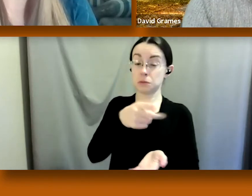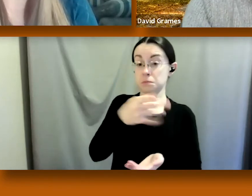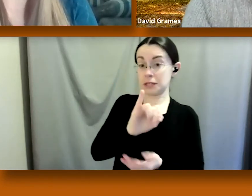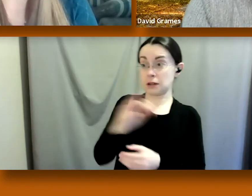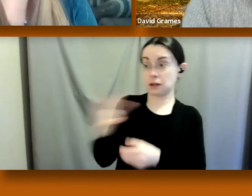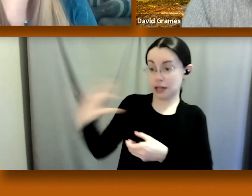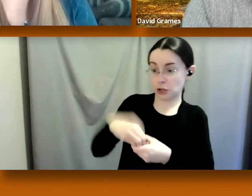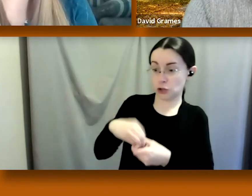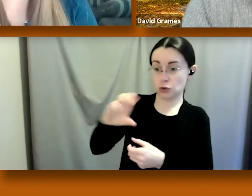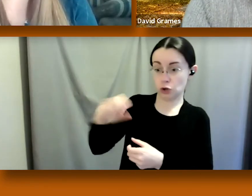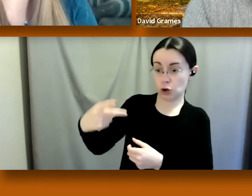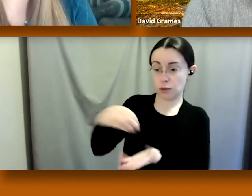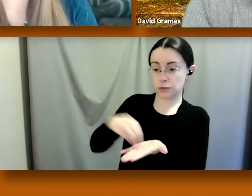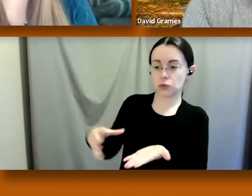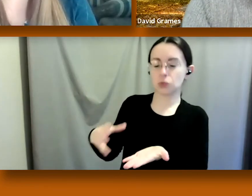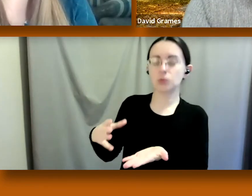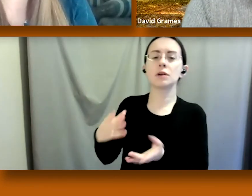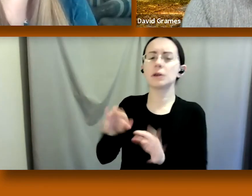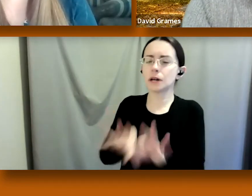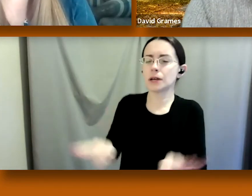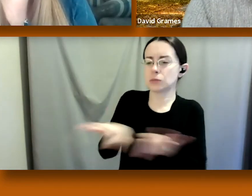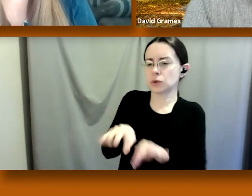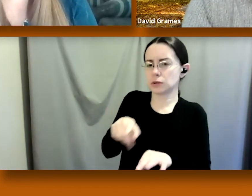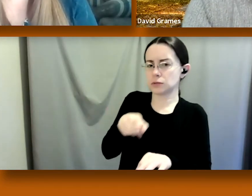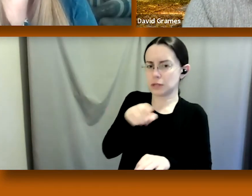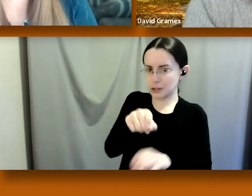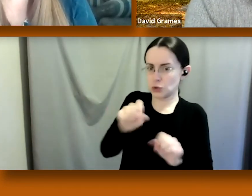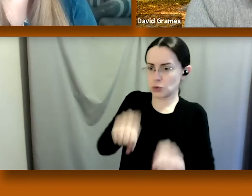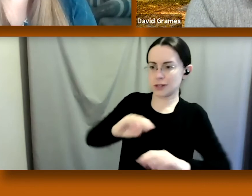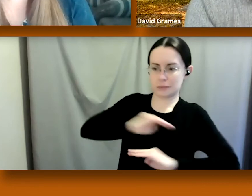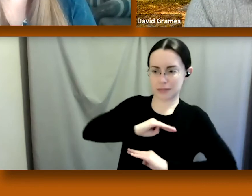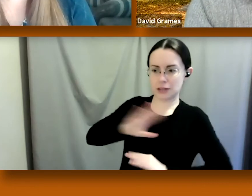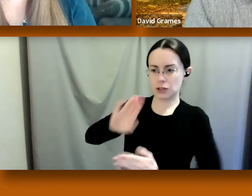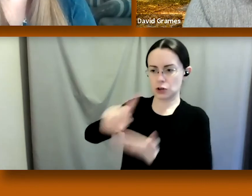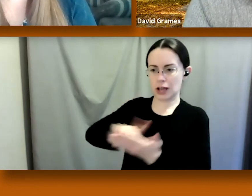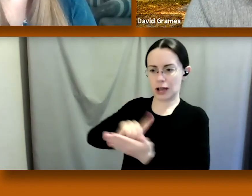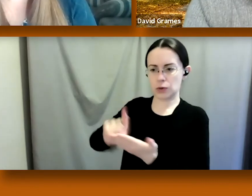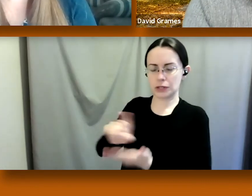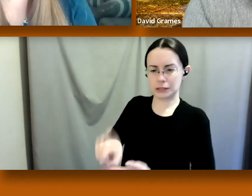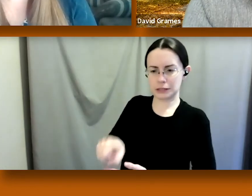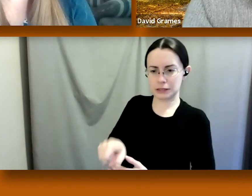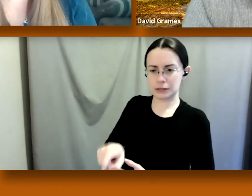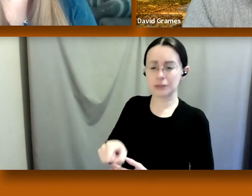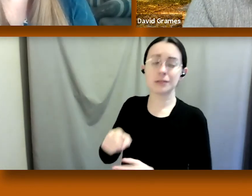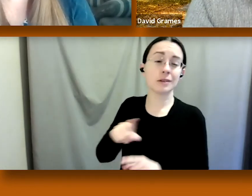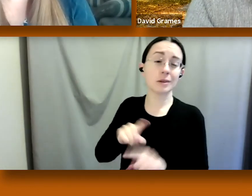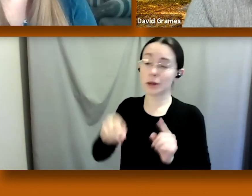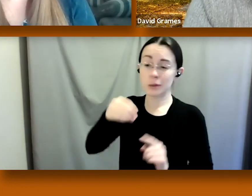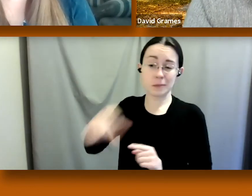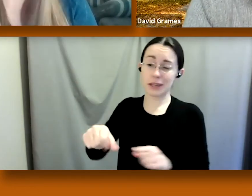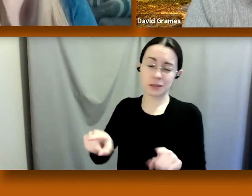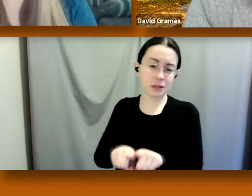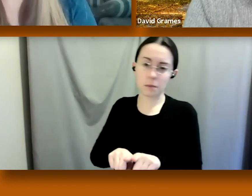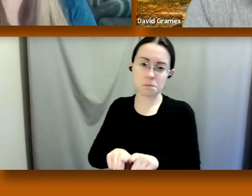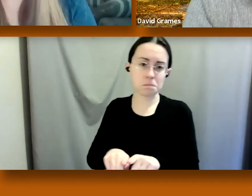that co-op requirement. But as far as pay goes, it's the same, whether it's an undergraduate